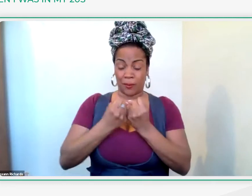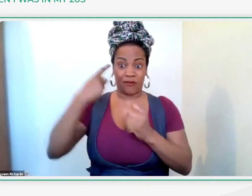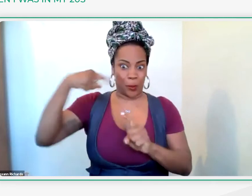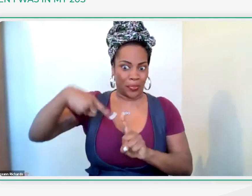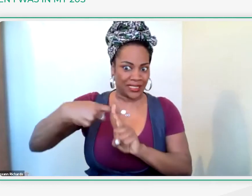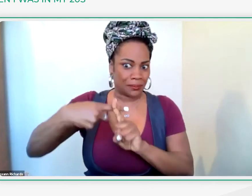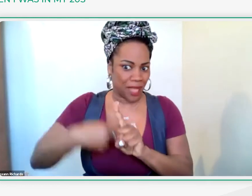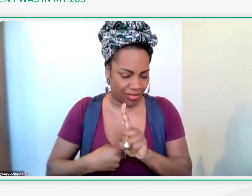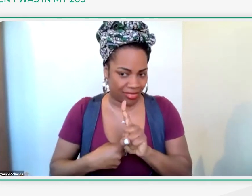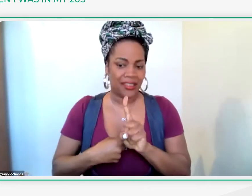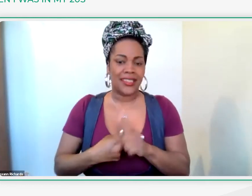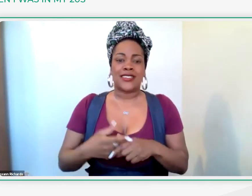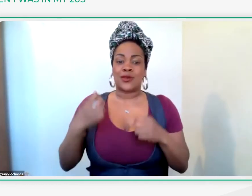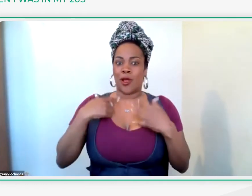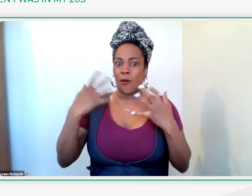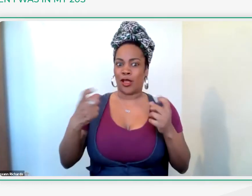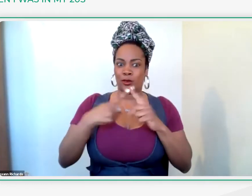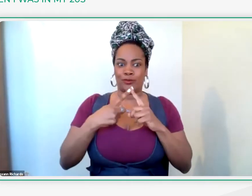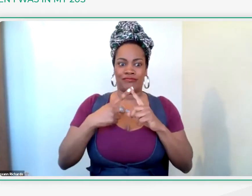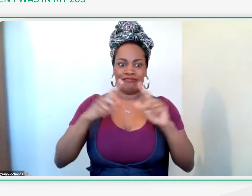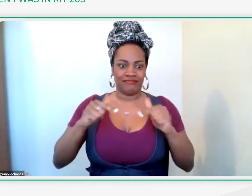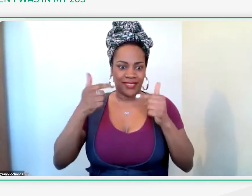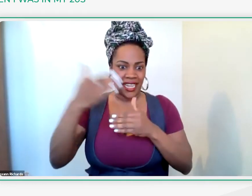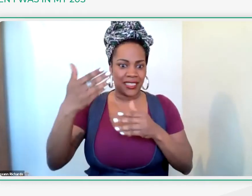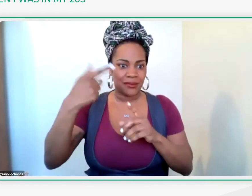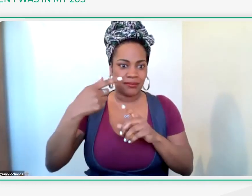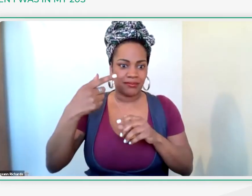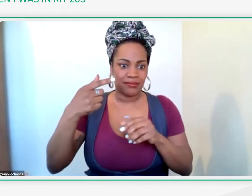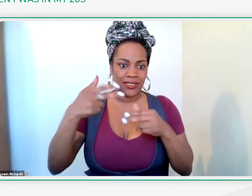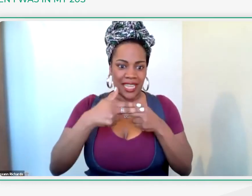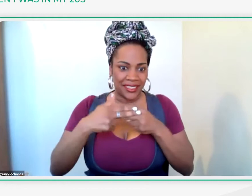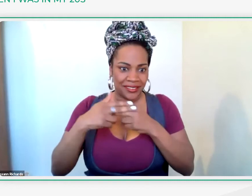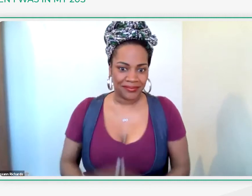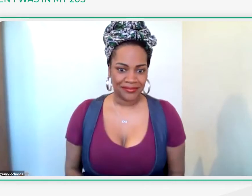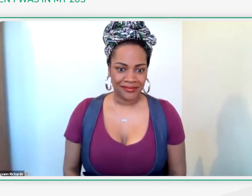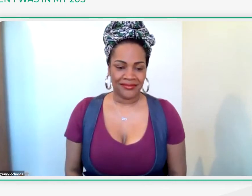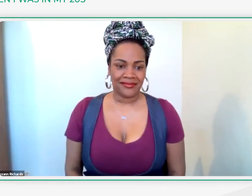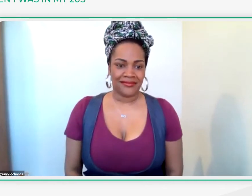This is the last workshop in this series for the month.